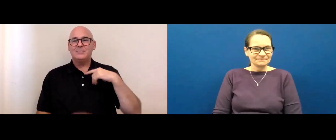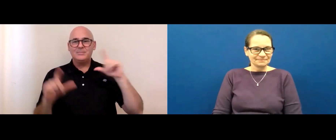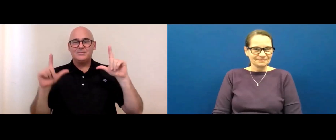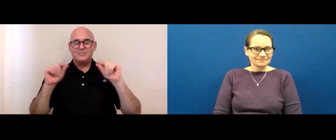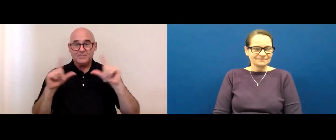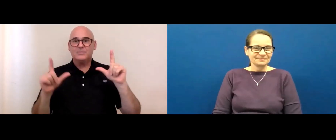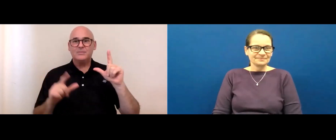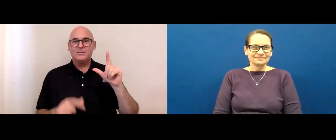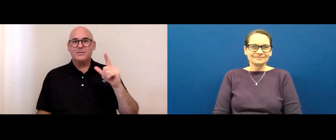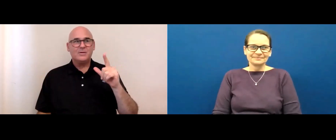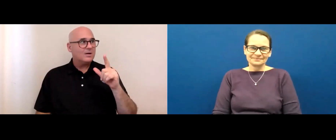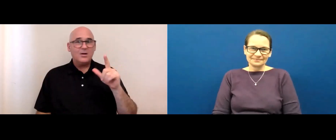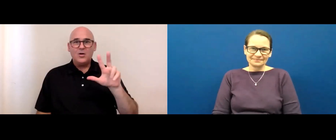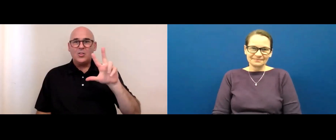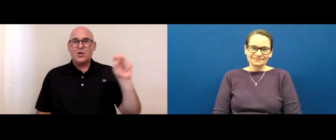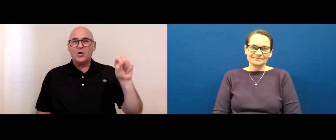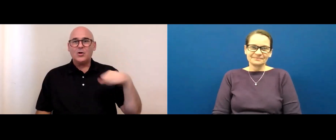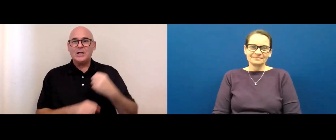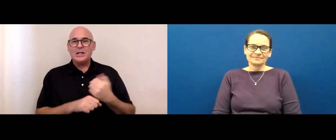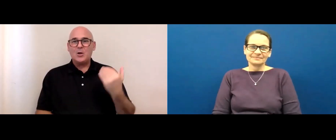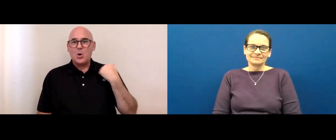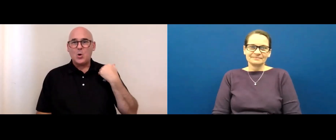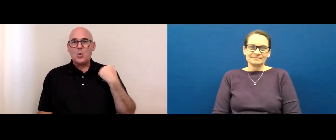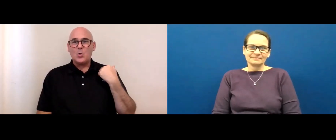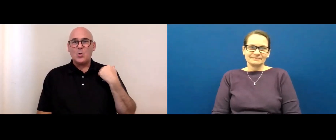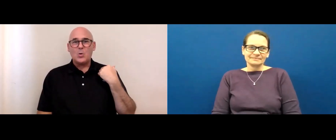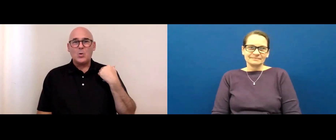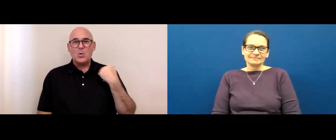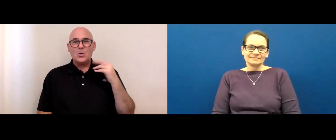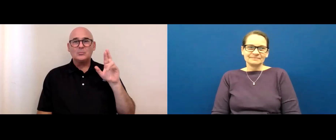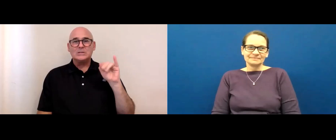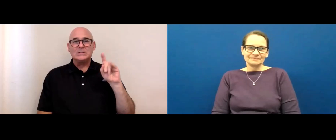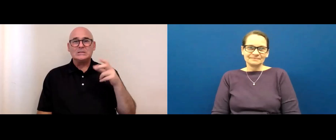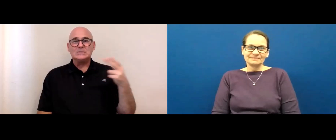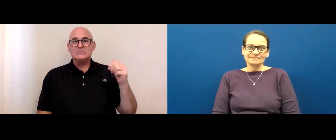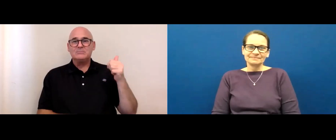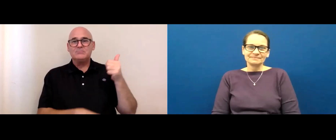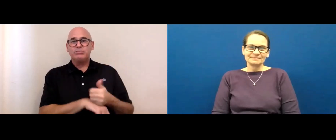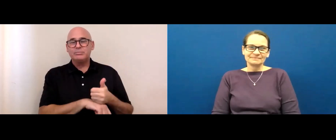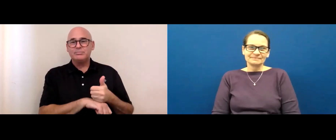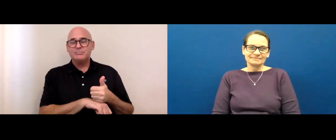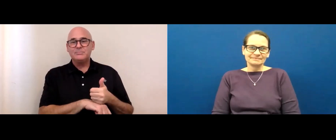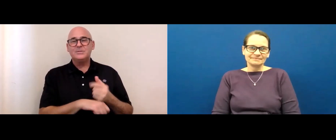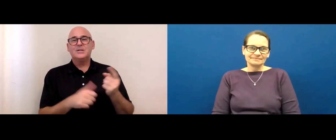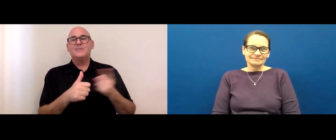time the blink of an eye in 30 years it's been since the commission had been set up